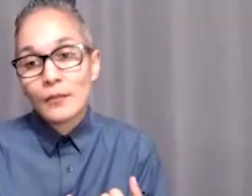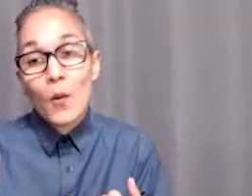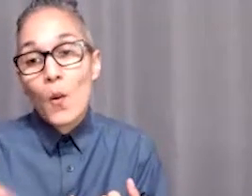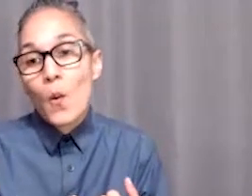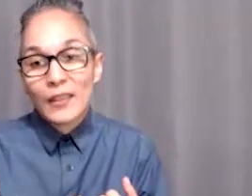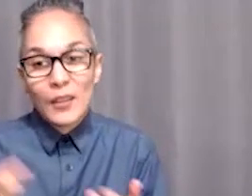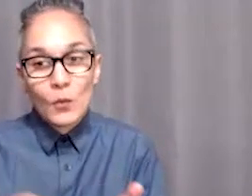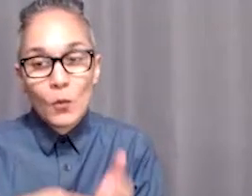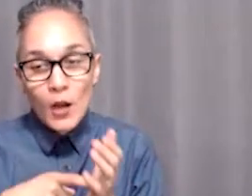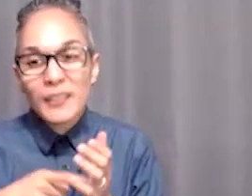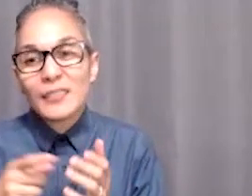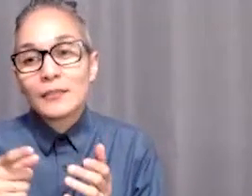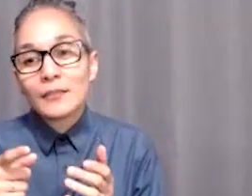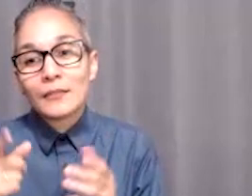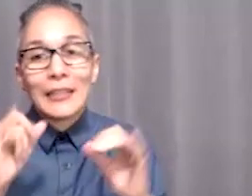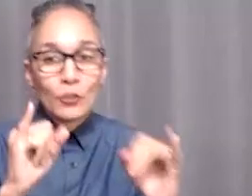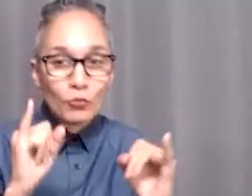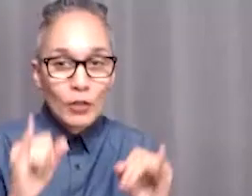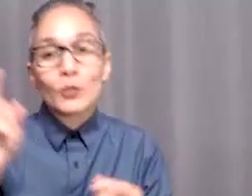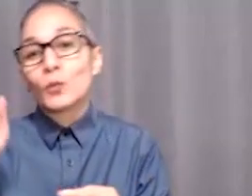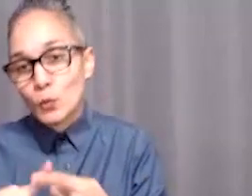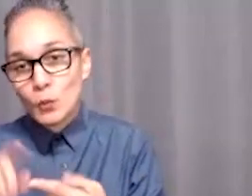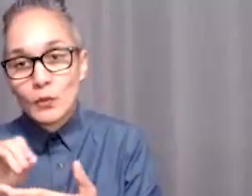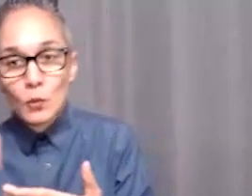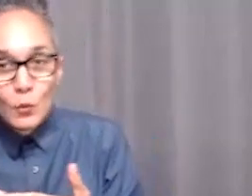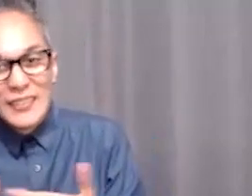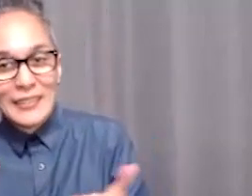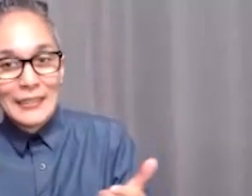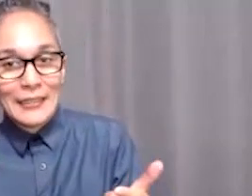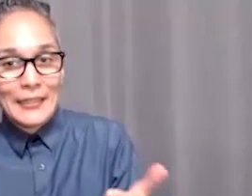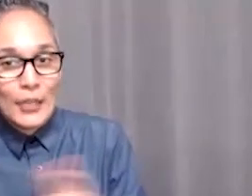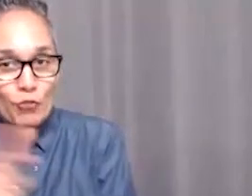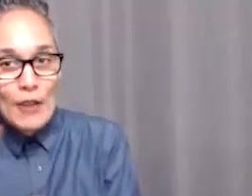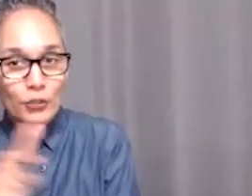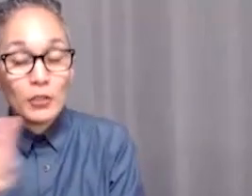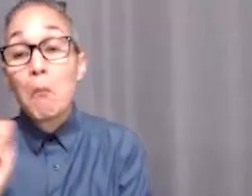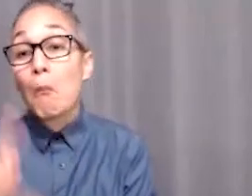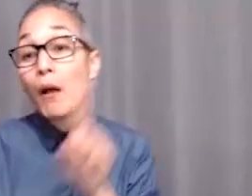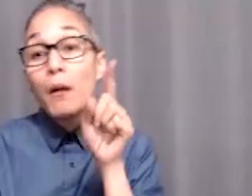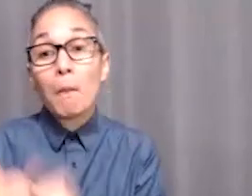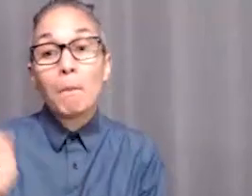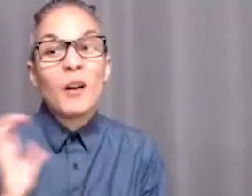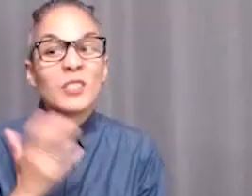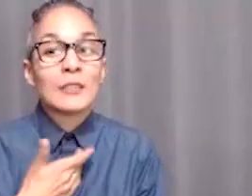the only requirements are instructor to student interaction. However, most of our CORs